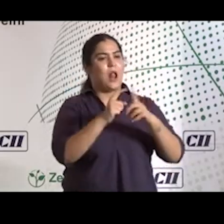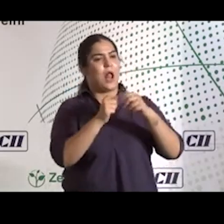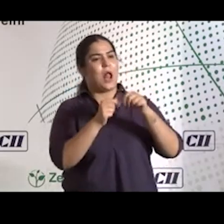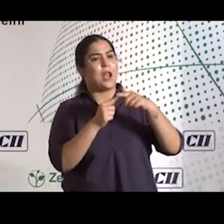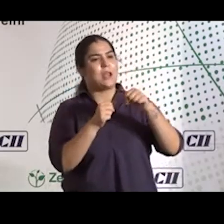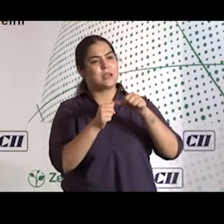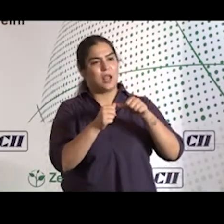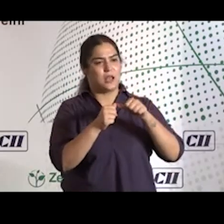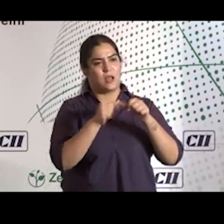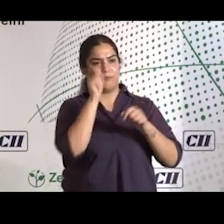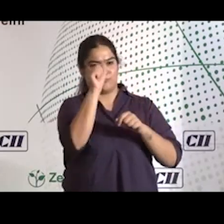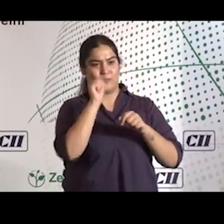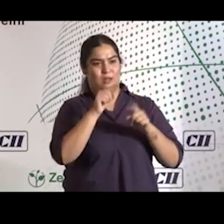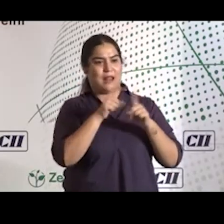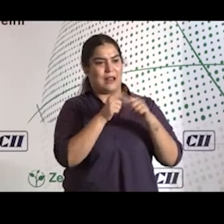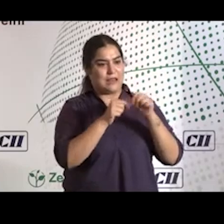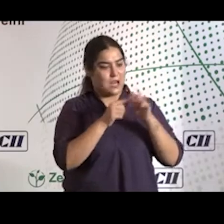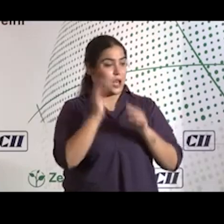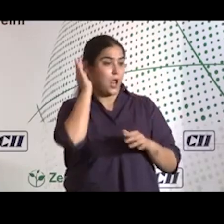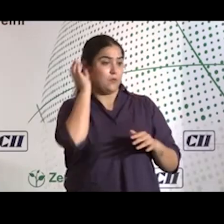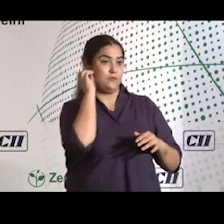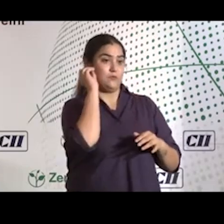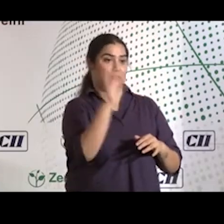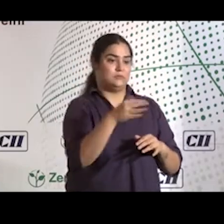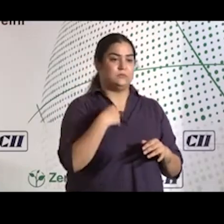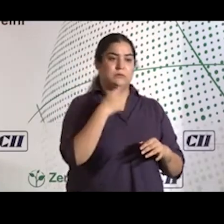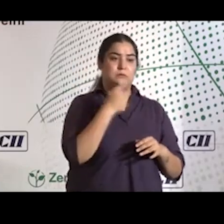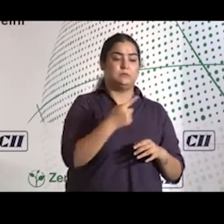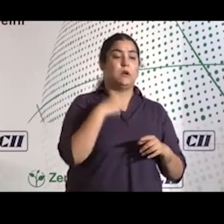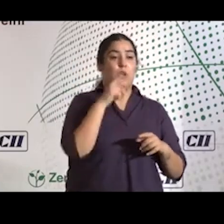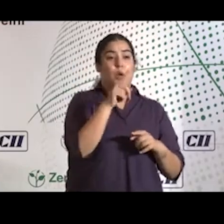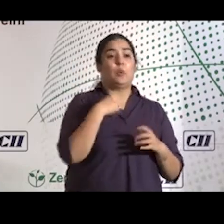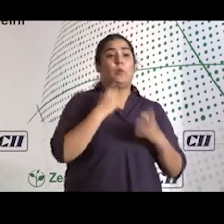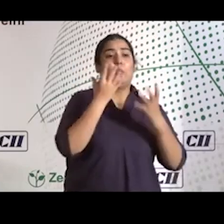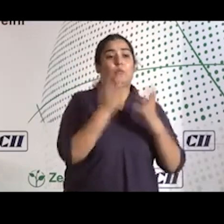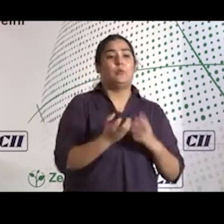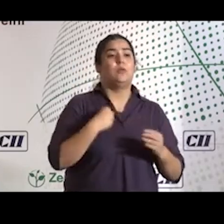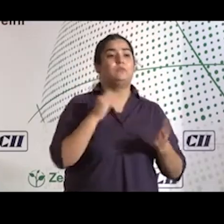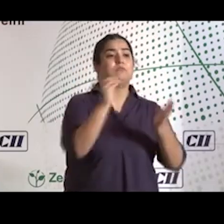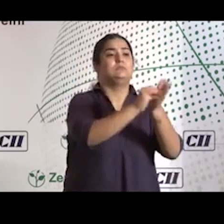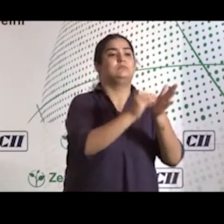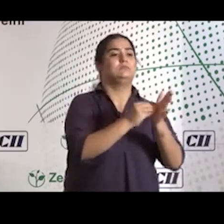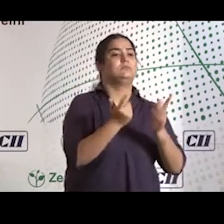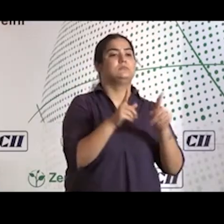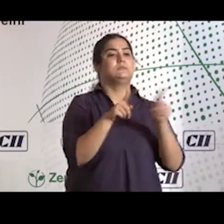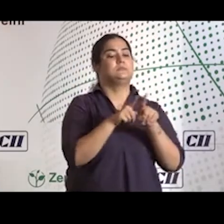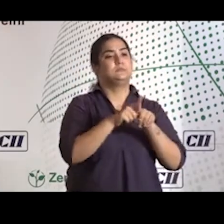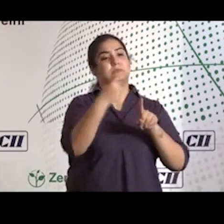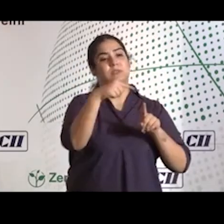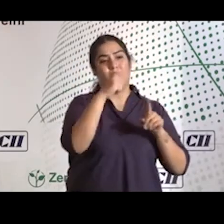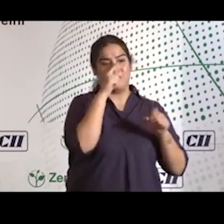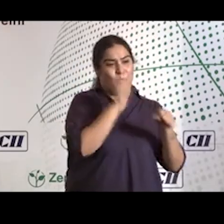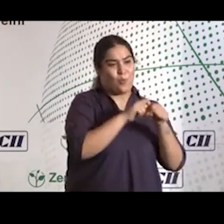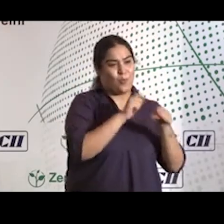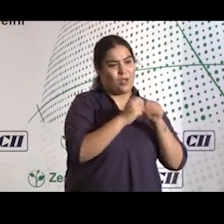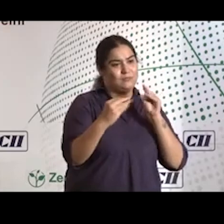So there is a way I look at it. What would we what we do in digital impacts, queries. We work with very early stage, very early.